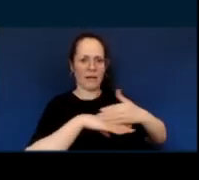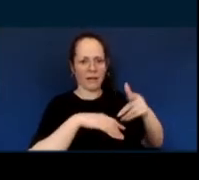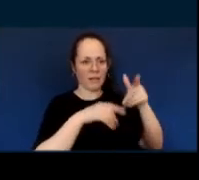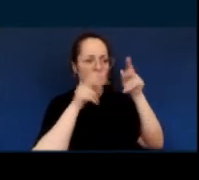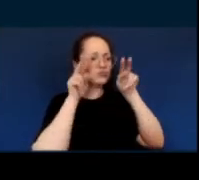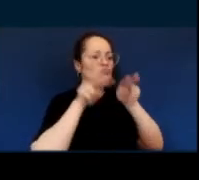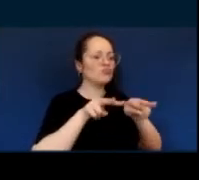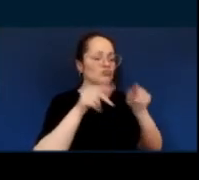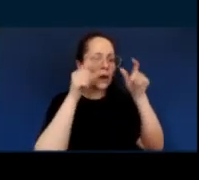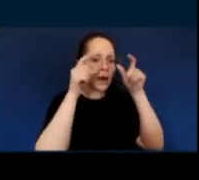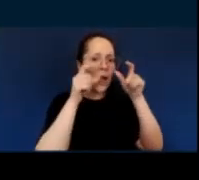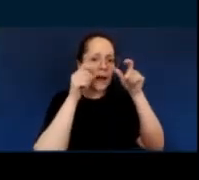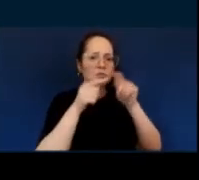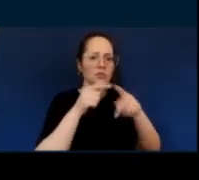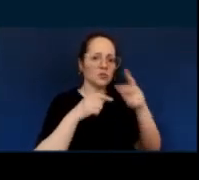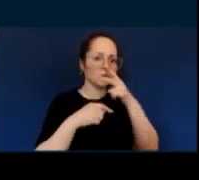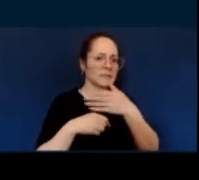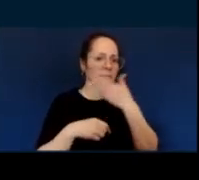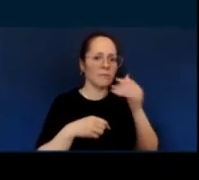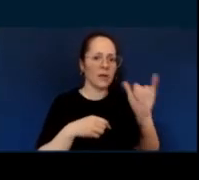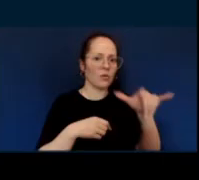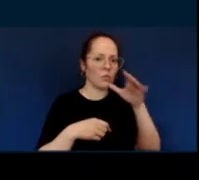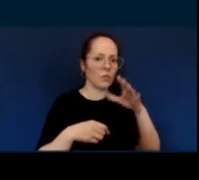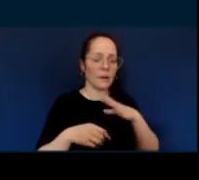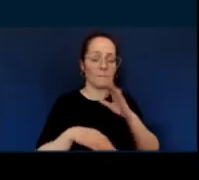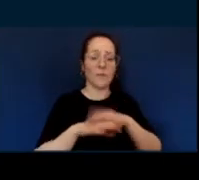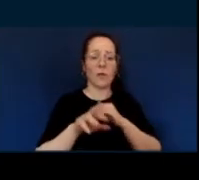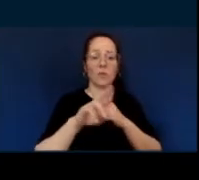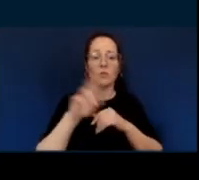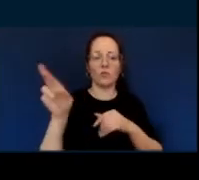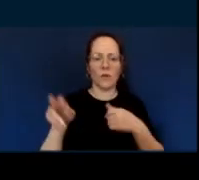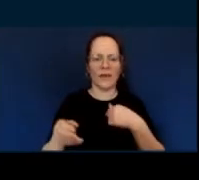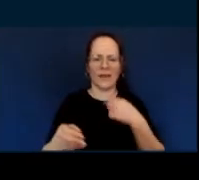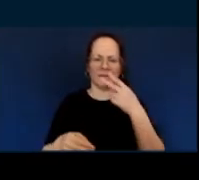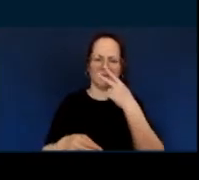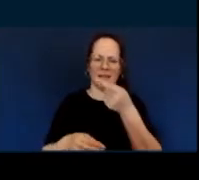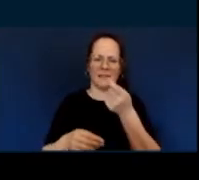GLASSES TO GET A BETTER VIEW, ON THE RIGHT I FIND IT INCONGRUUS